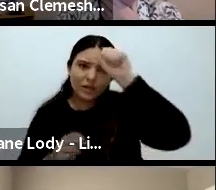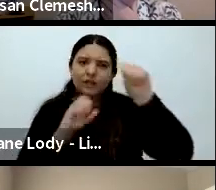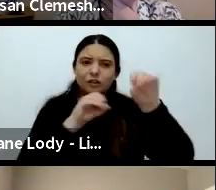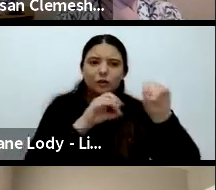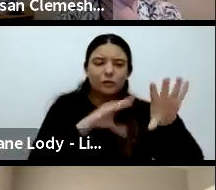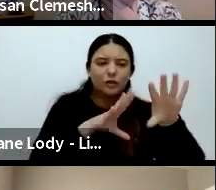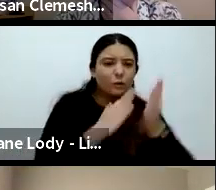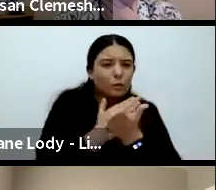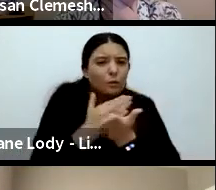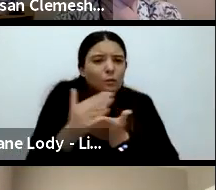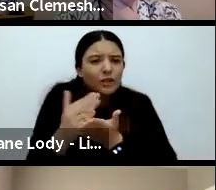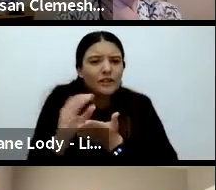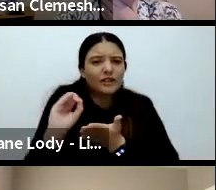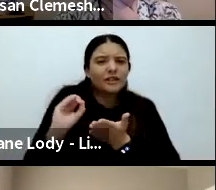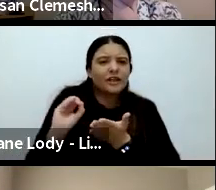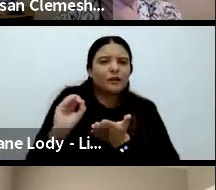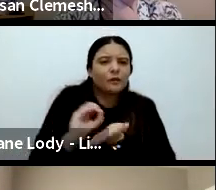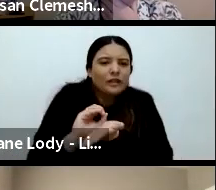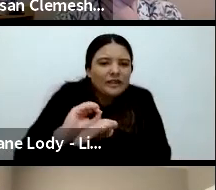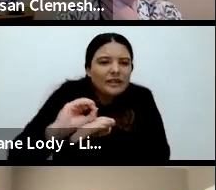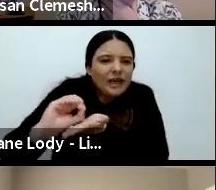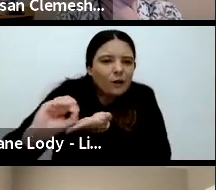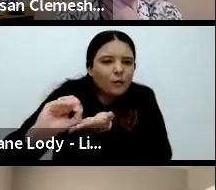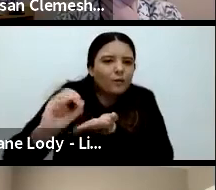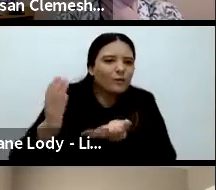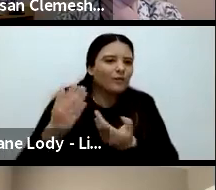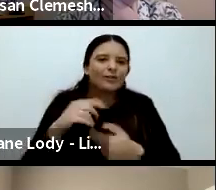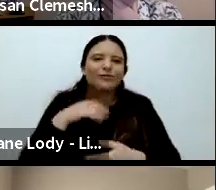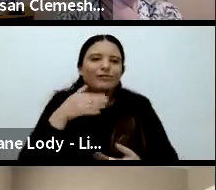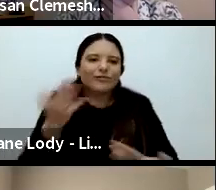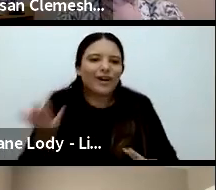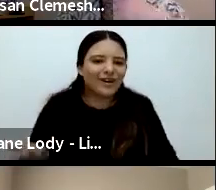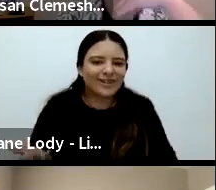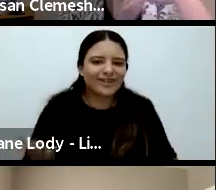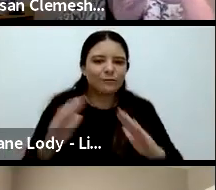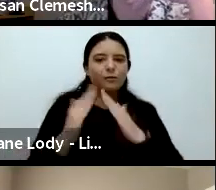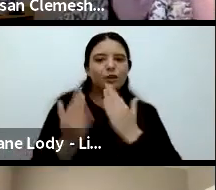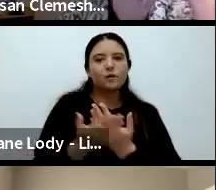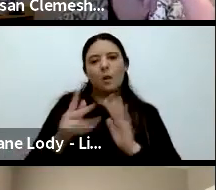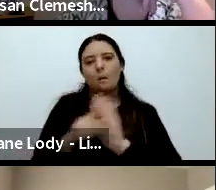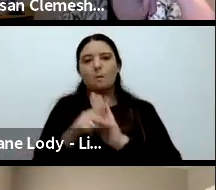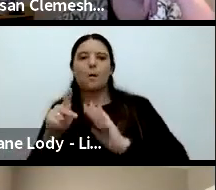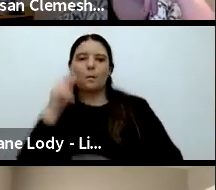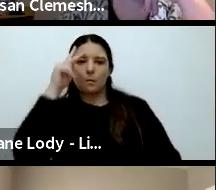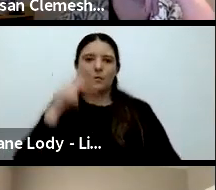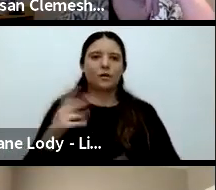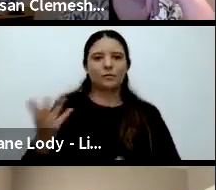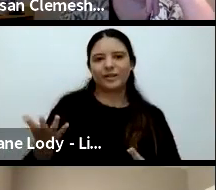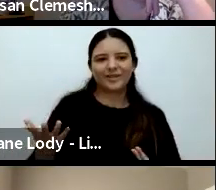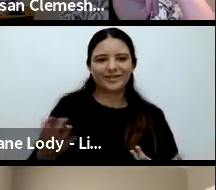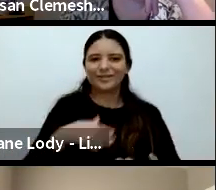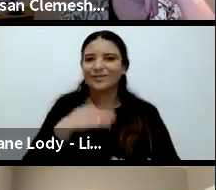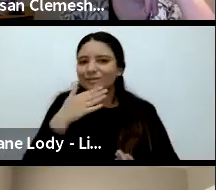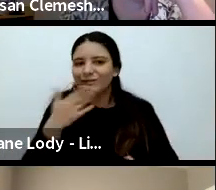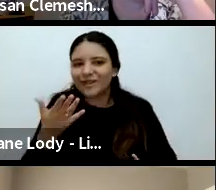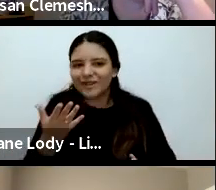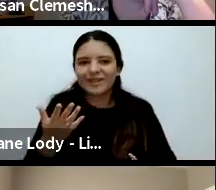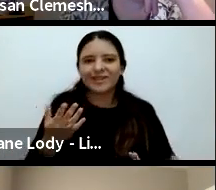I couldn't start my I couldn't start my own school because I wouldn't know how to run one that's not what I'm. though for.